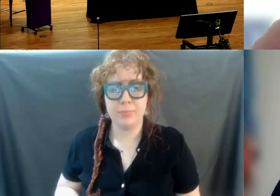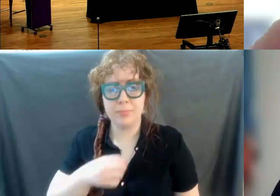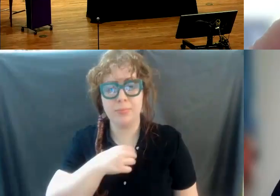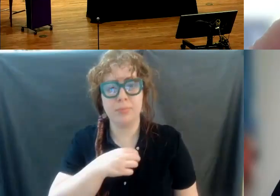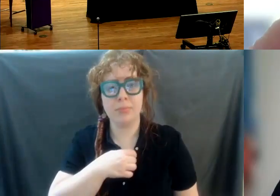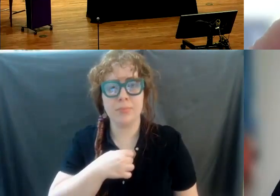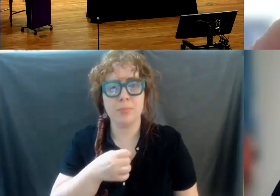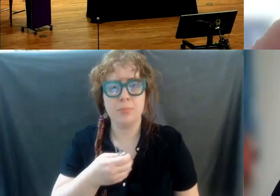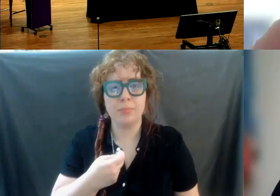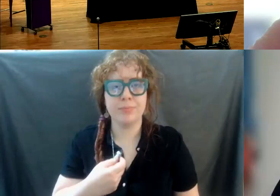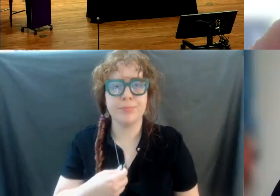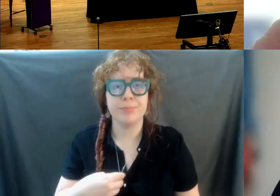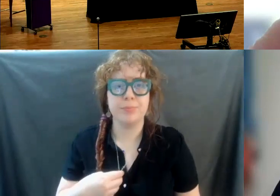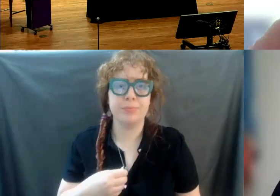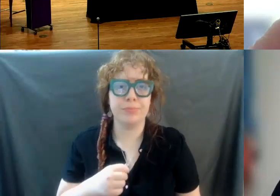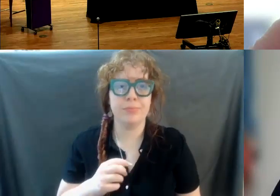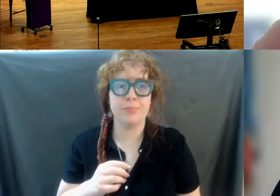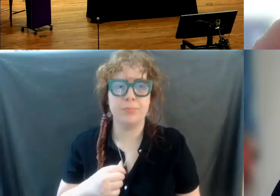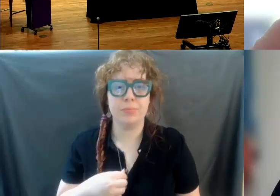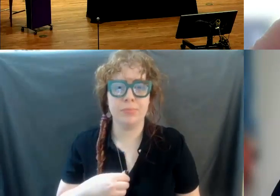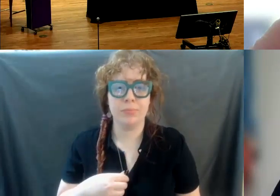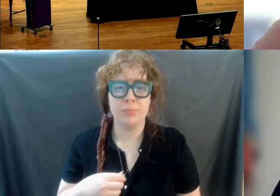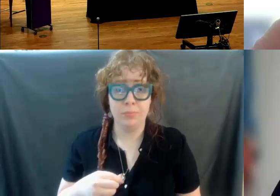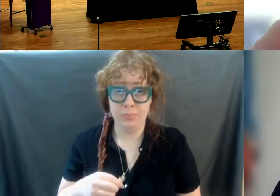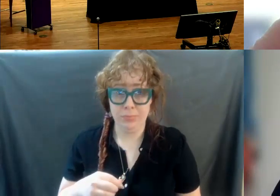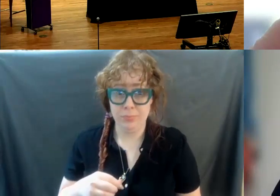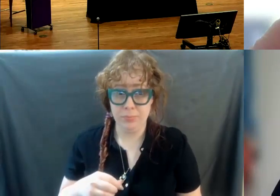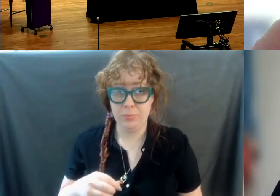It's going to be. How, you know, community organizations will define public safety.